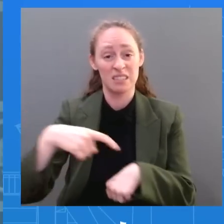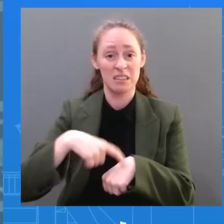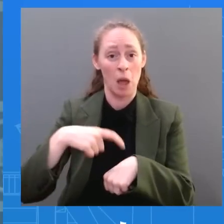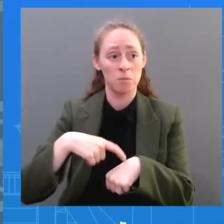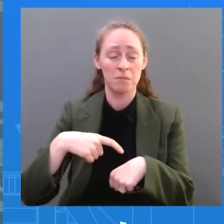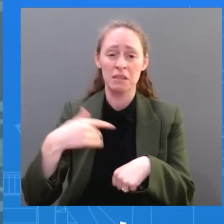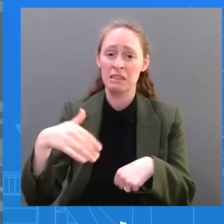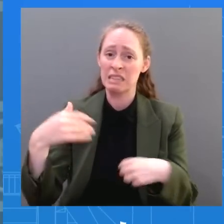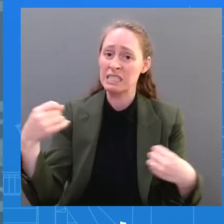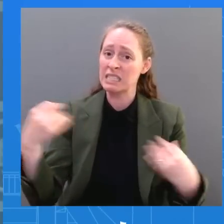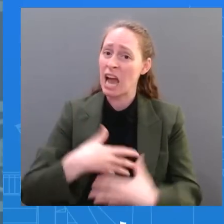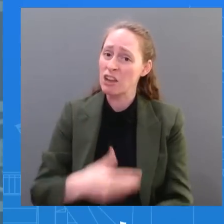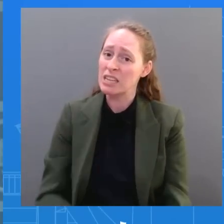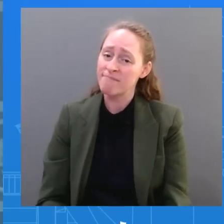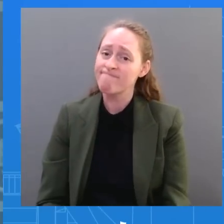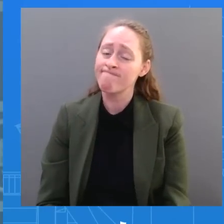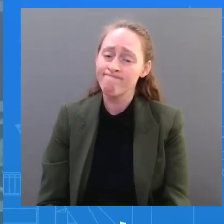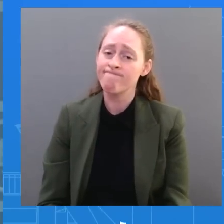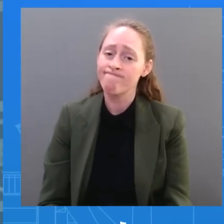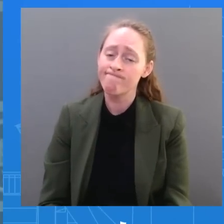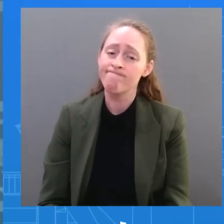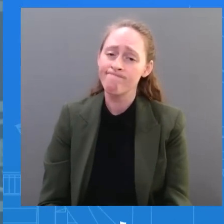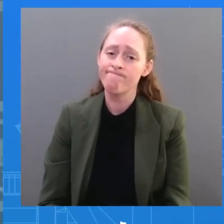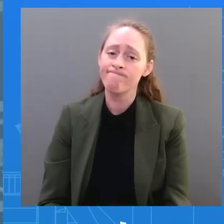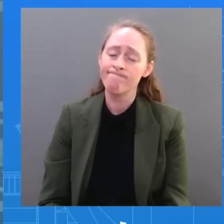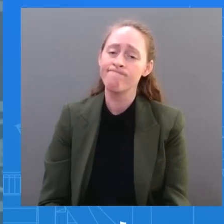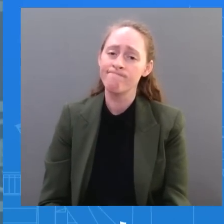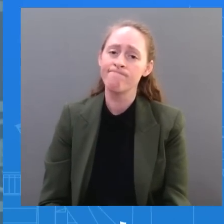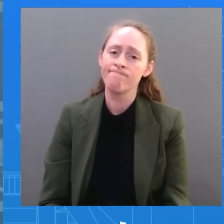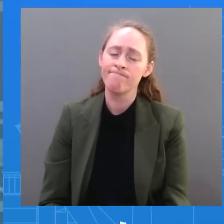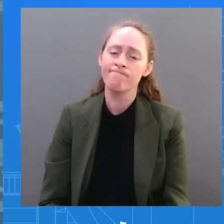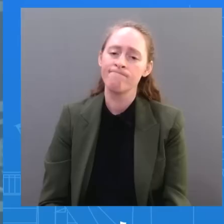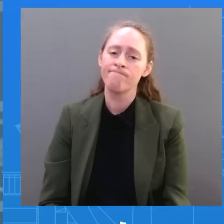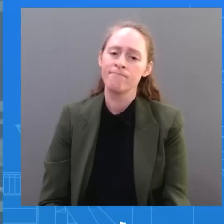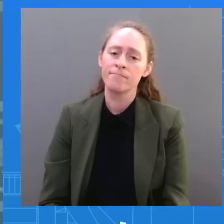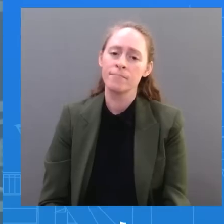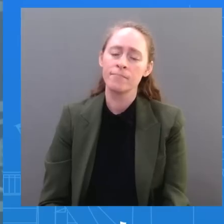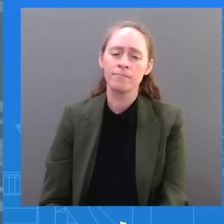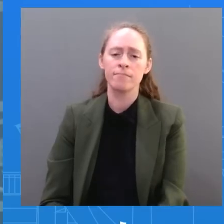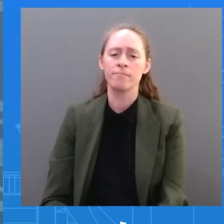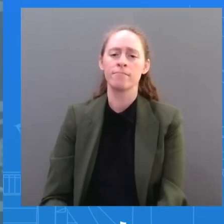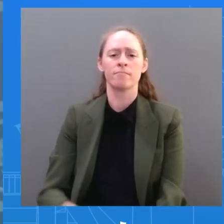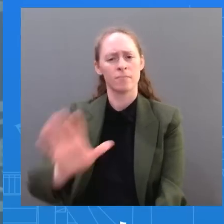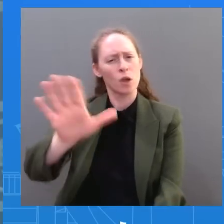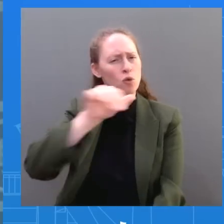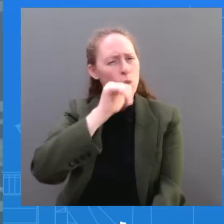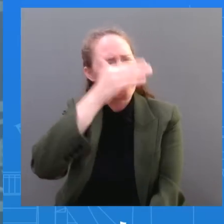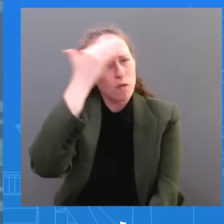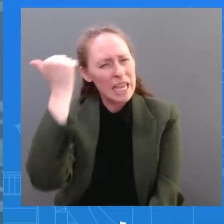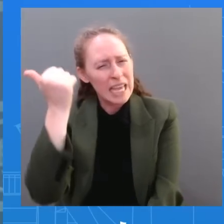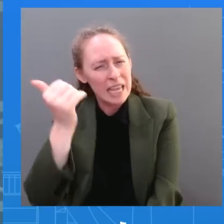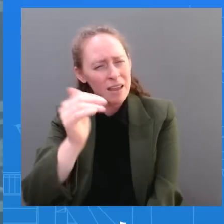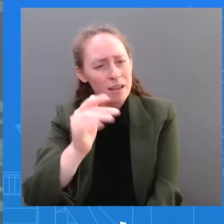And that's not -- let's not forget what Republicans -- national Republicans have been saying for the past couple of weeks: is how they want to make a national ban.